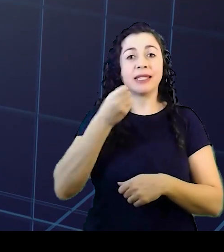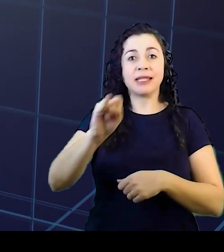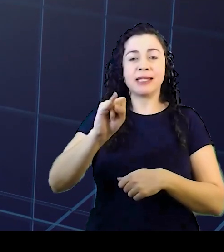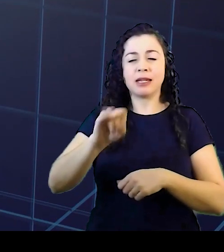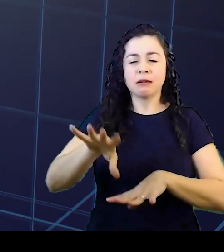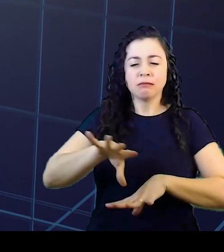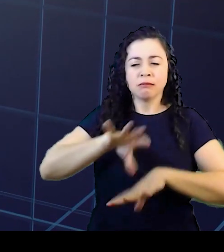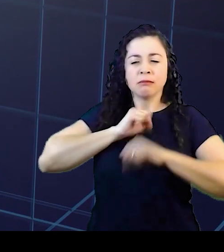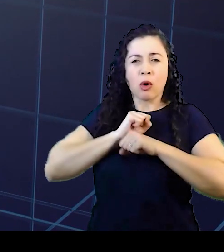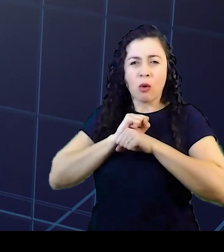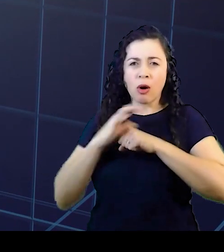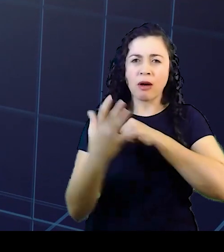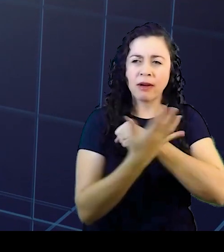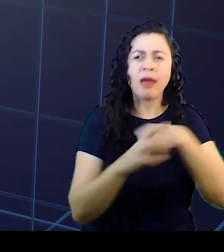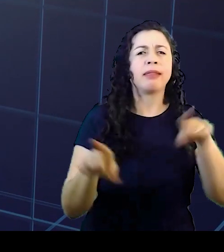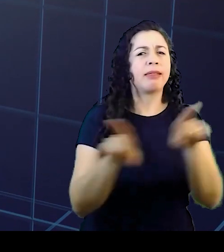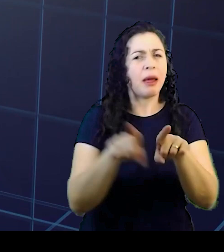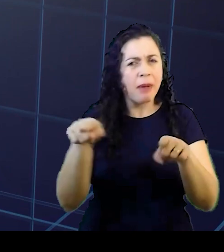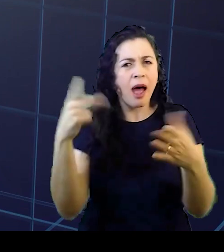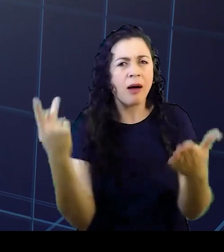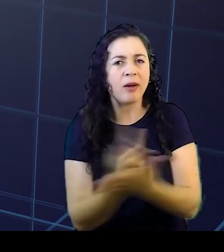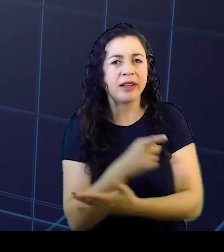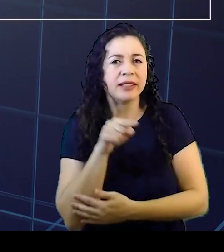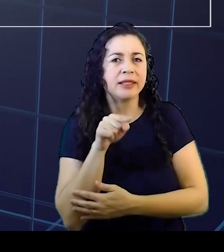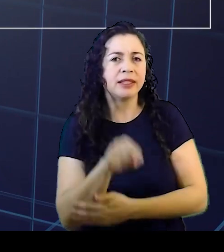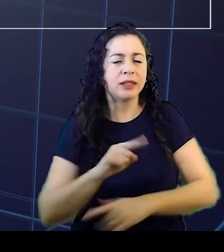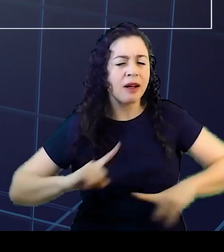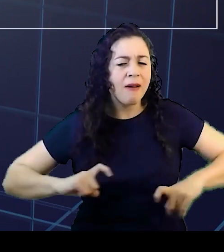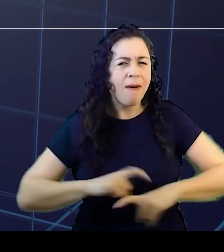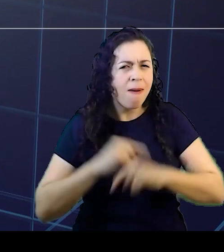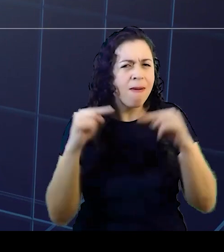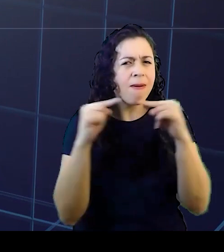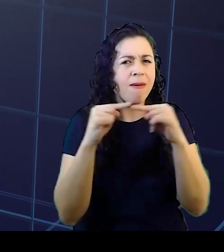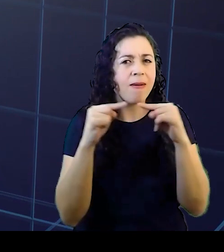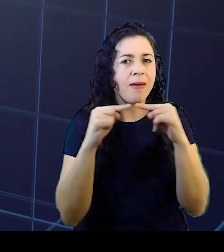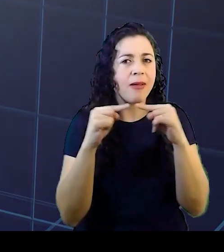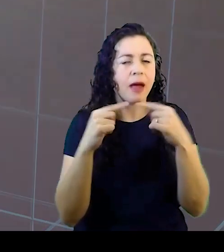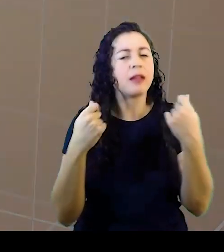And that is what we intend to do over the next few months.